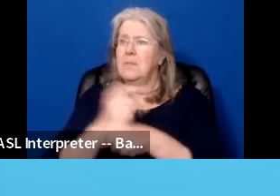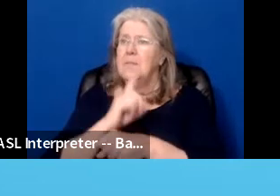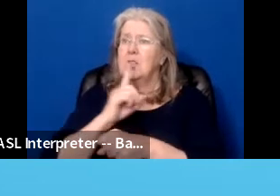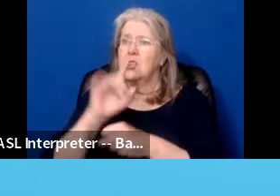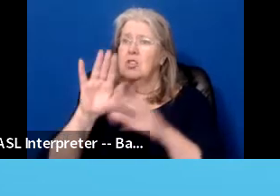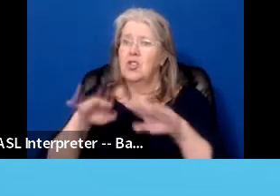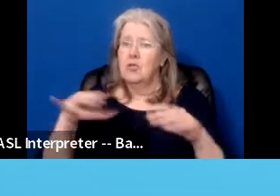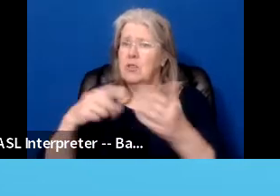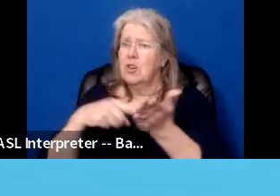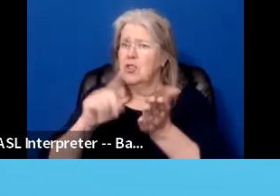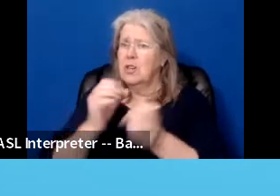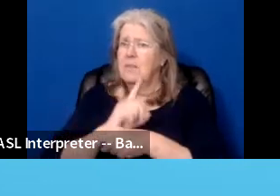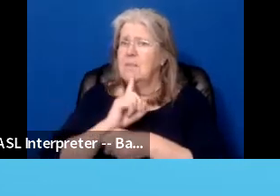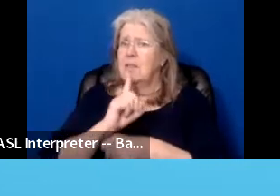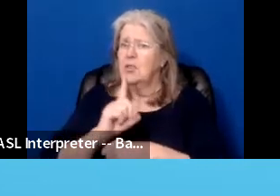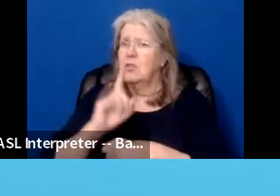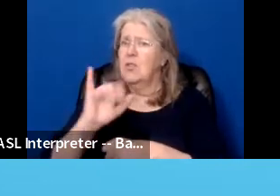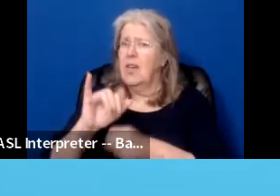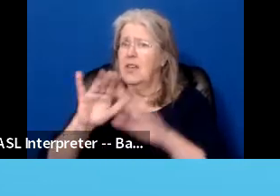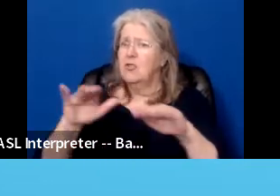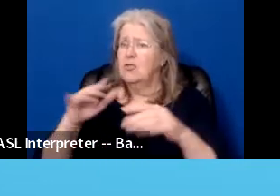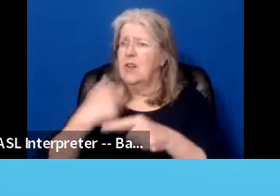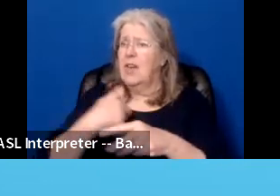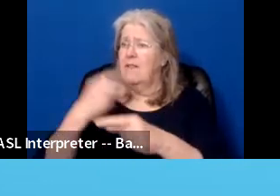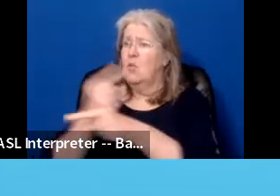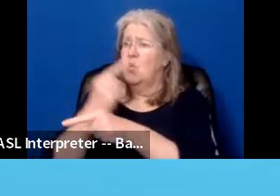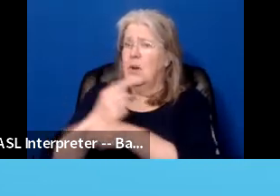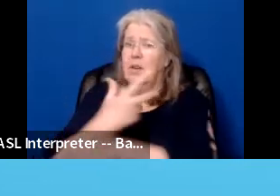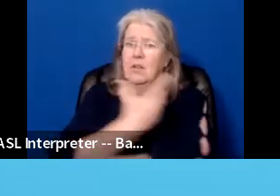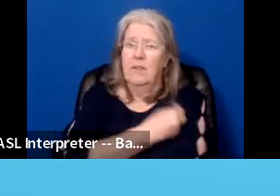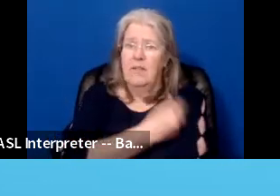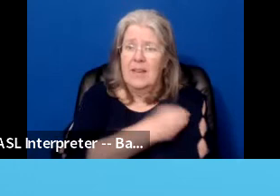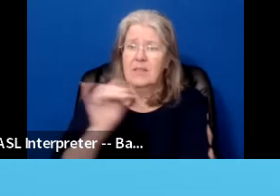children's vaccine records to make sure that they're getting their quote unquote normal